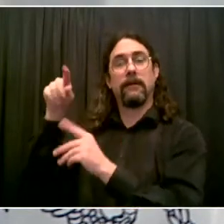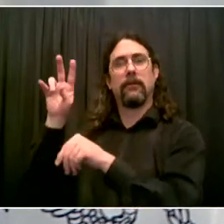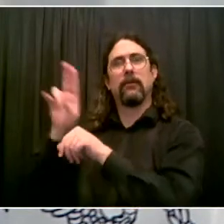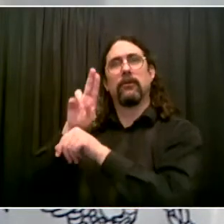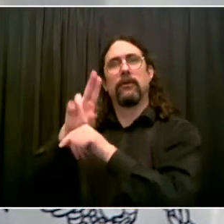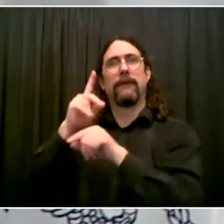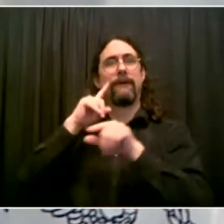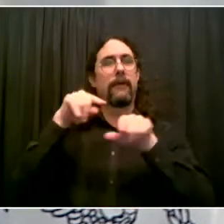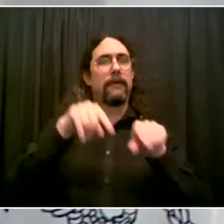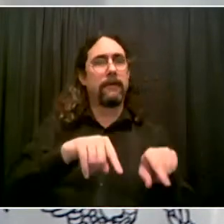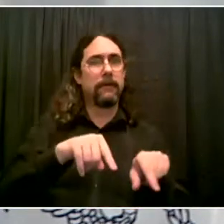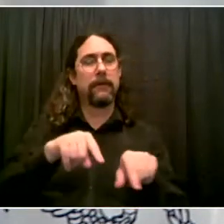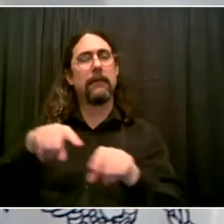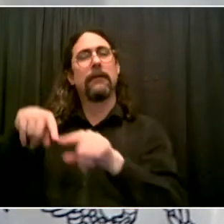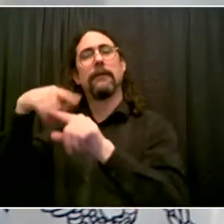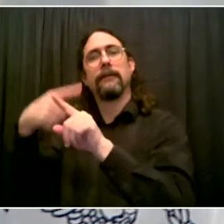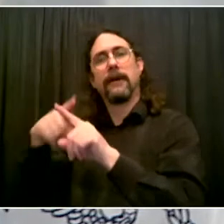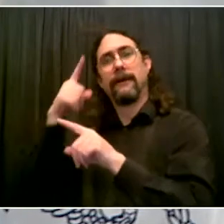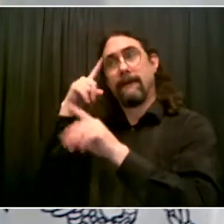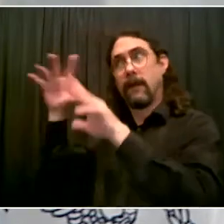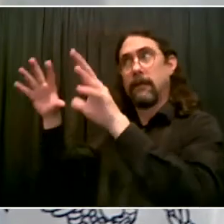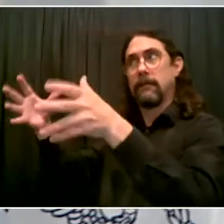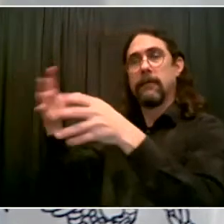WERE GOING TO HAVE A LOT MORE SUPPORT FOR KIDS